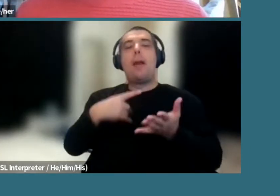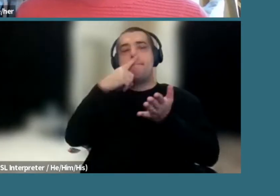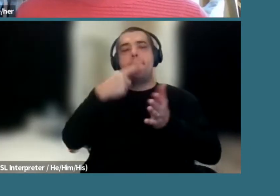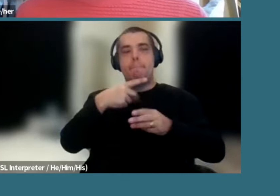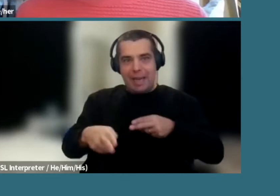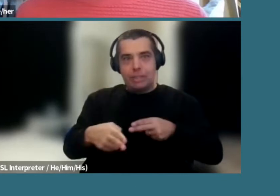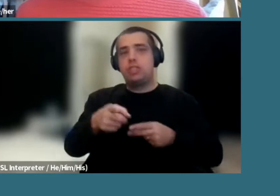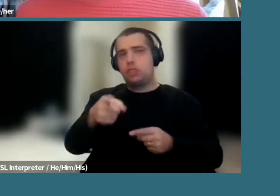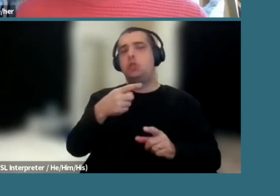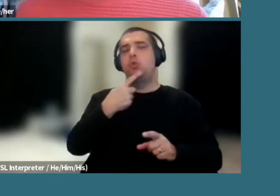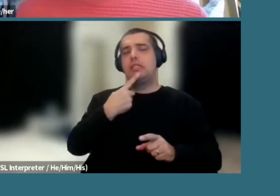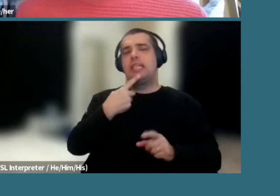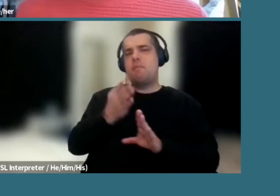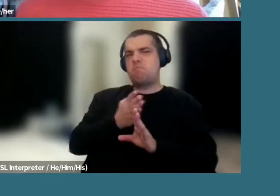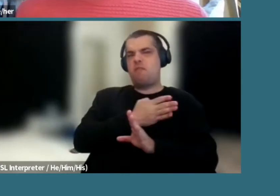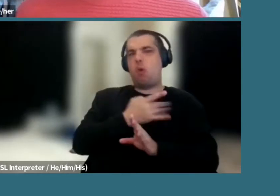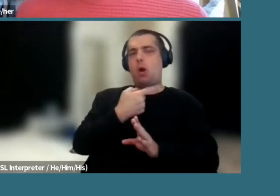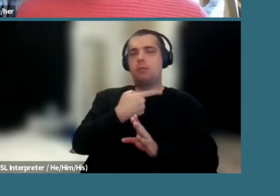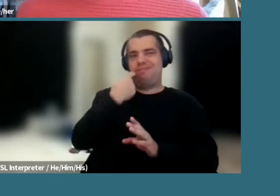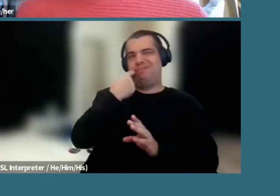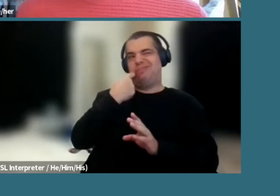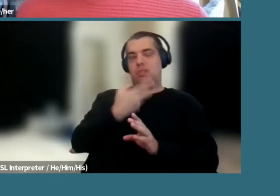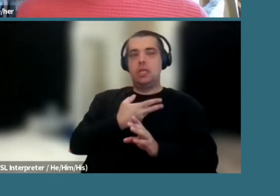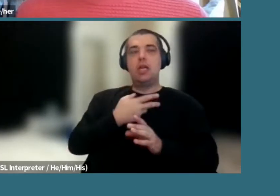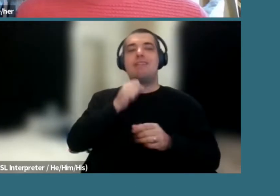when you mentioned just earlier about insufficient alt text,